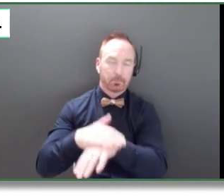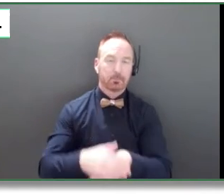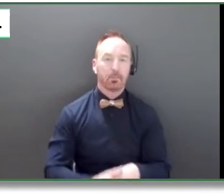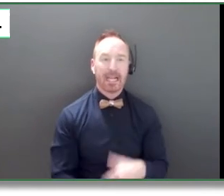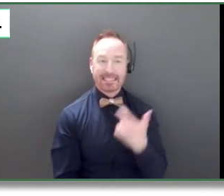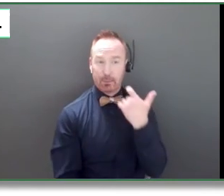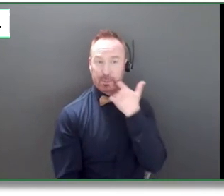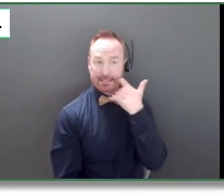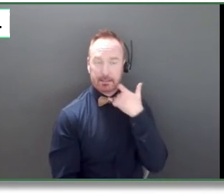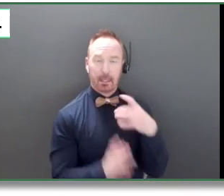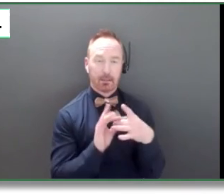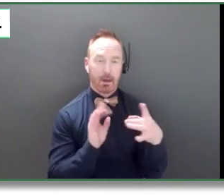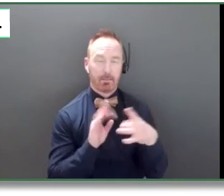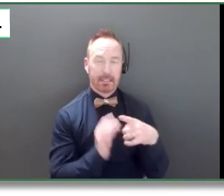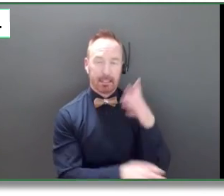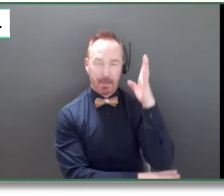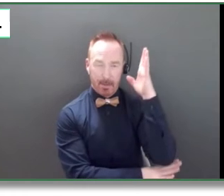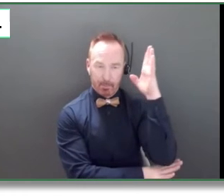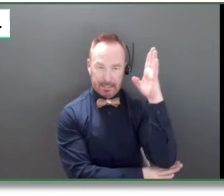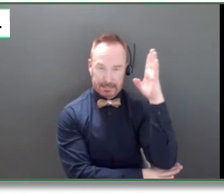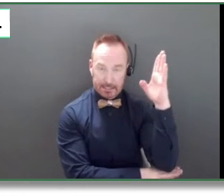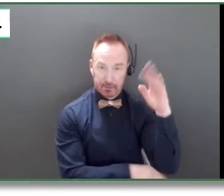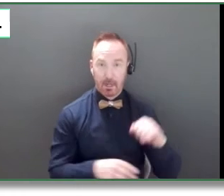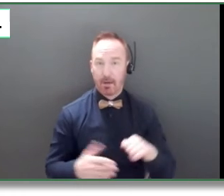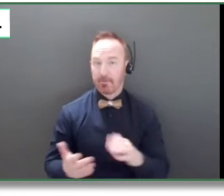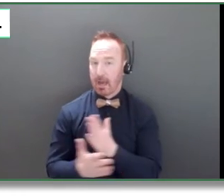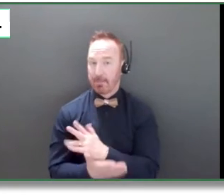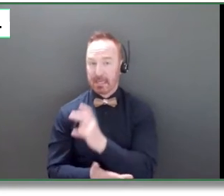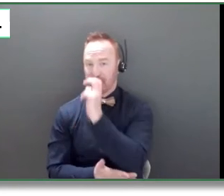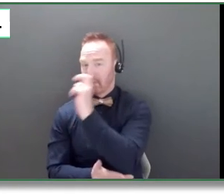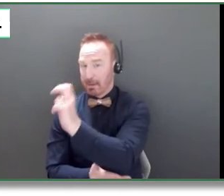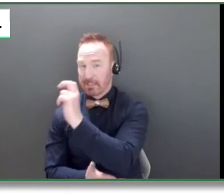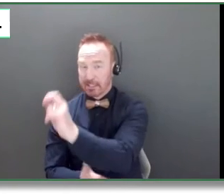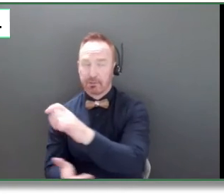right from transportation to facilities